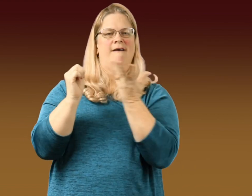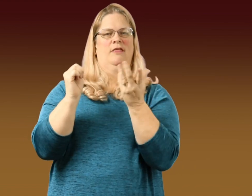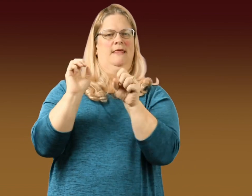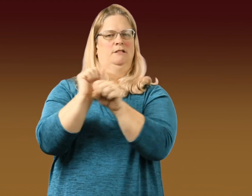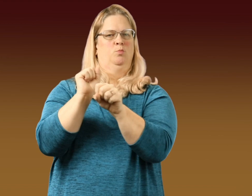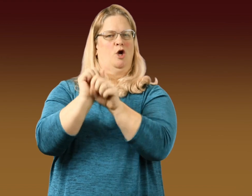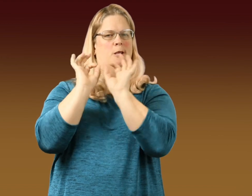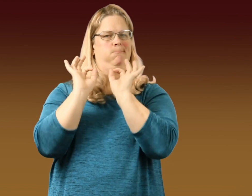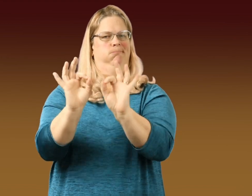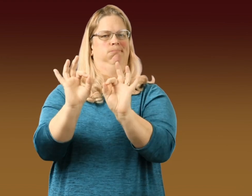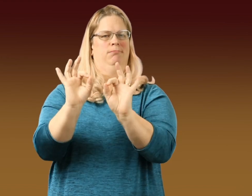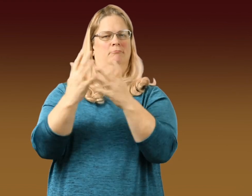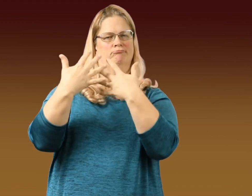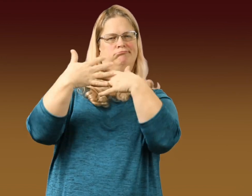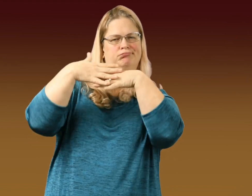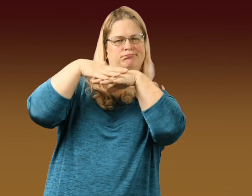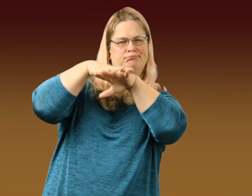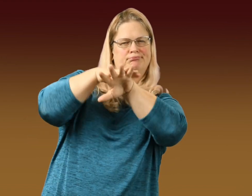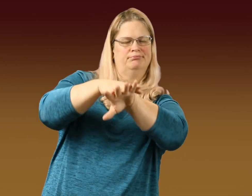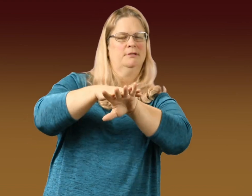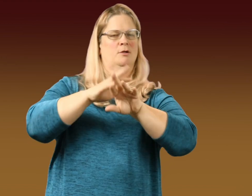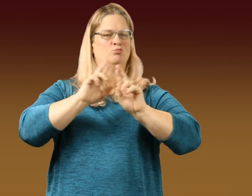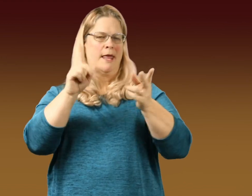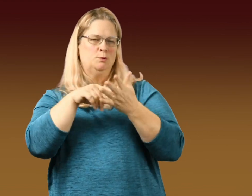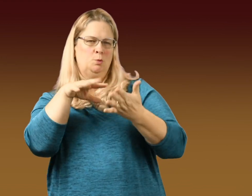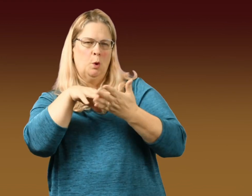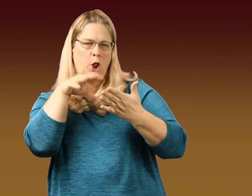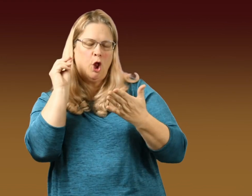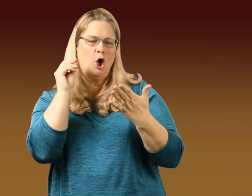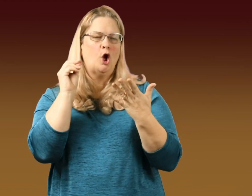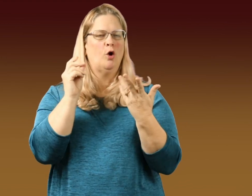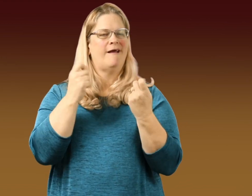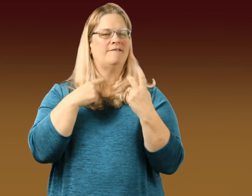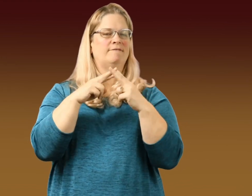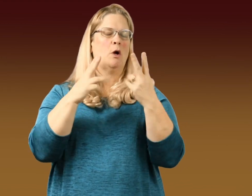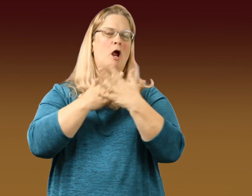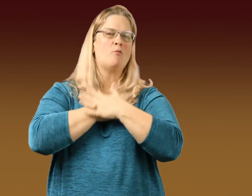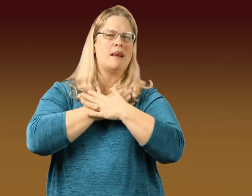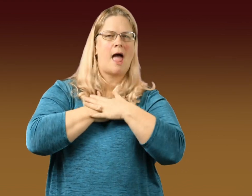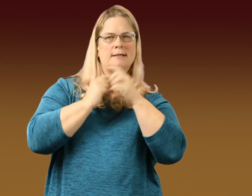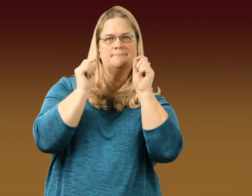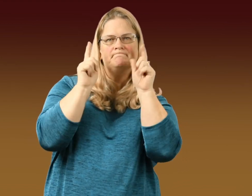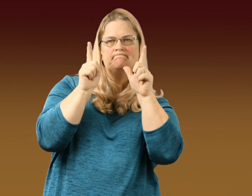shows this right here, with this hand shape. It means everything's integrated. It's ideal for learning.